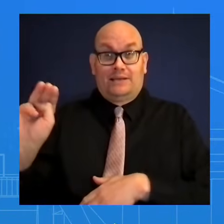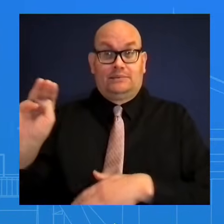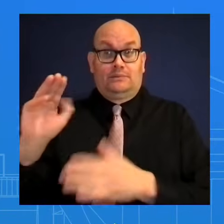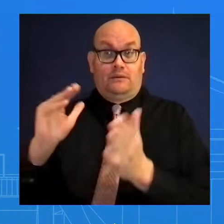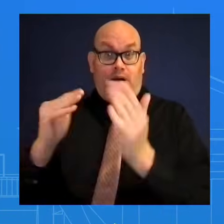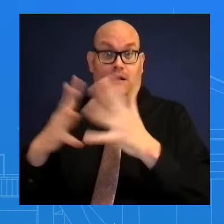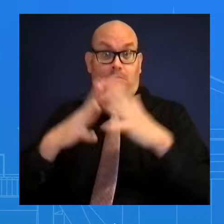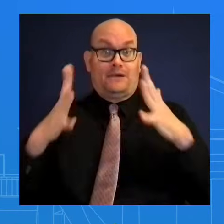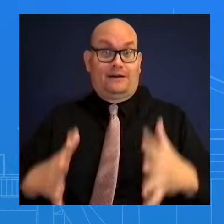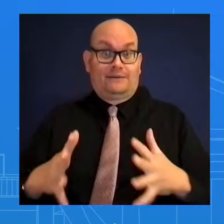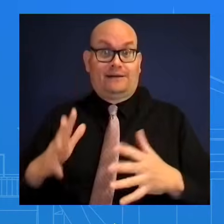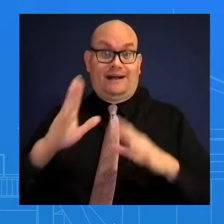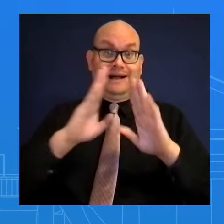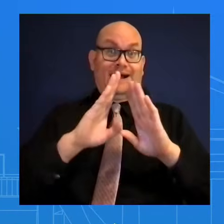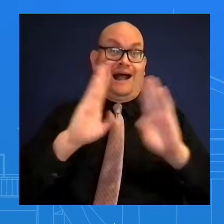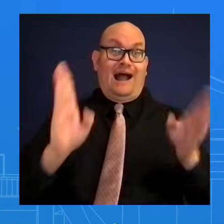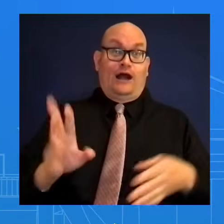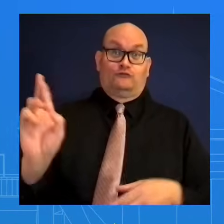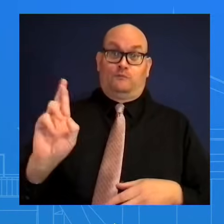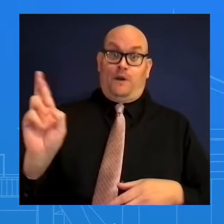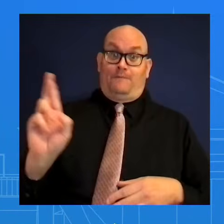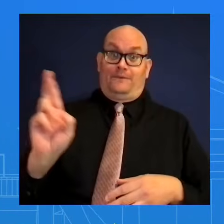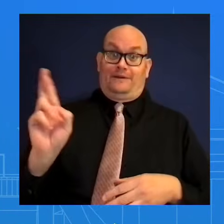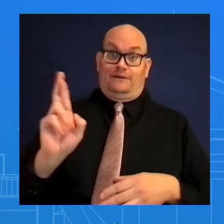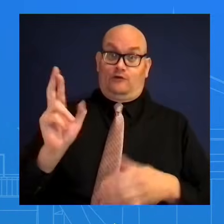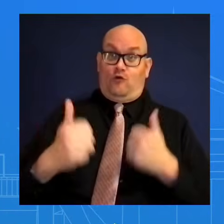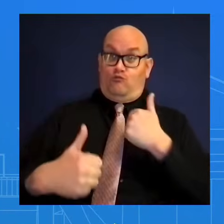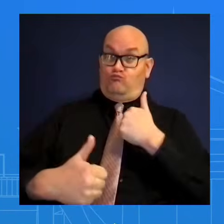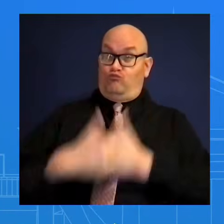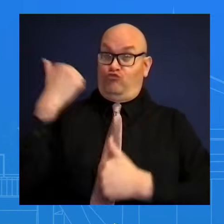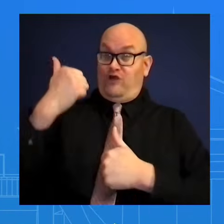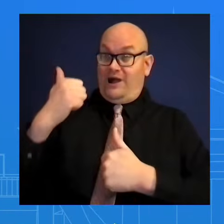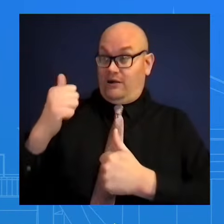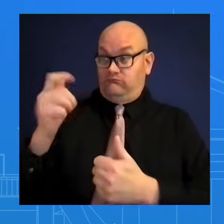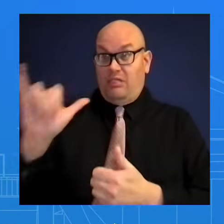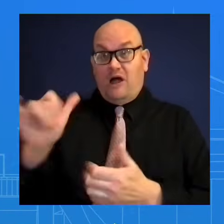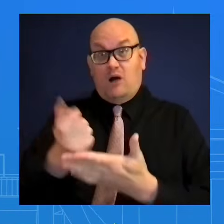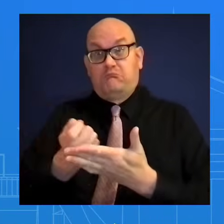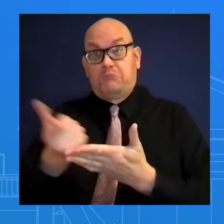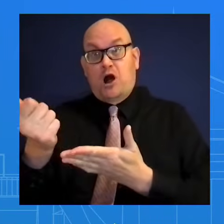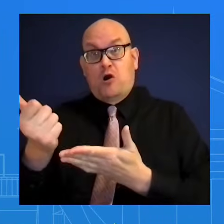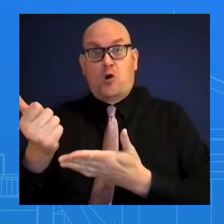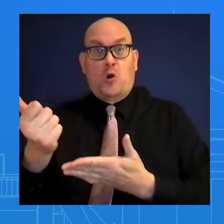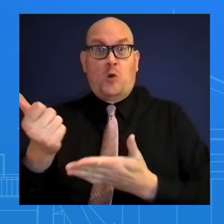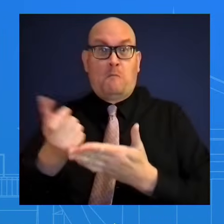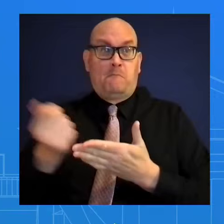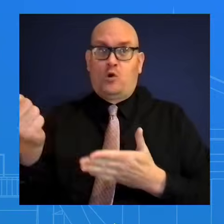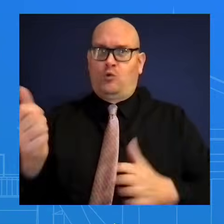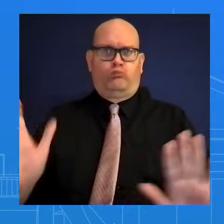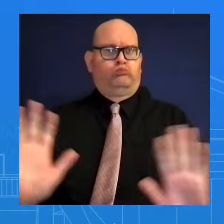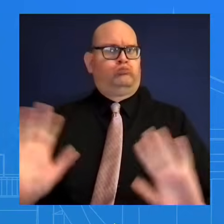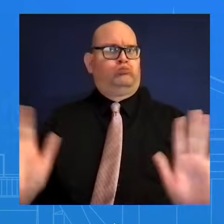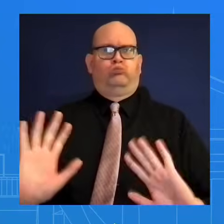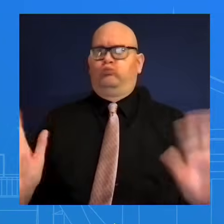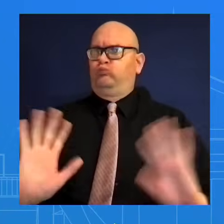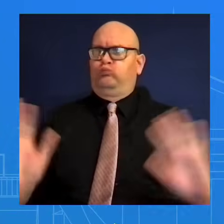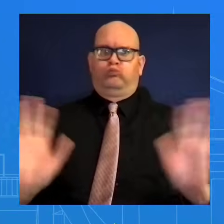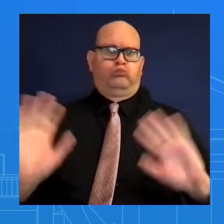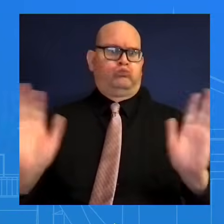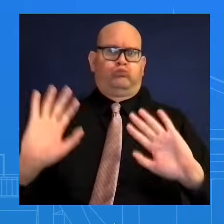that's what it threatened. And so these are the things that the President was able to protect. Look, again, you know, it is important,